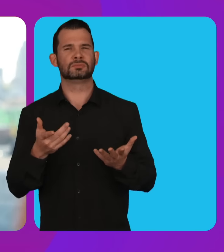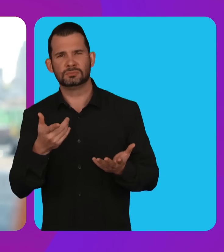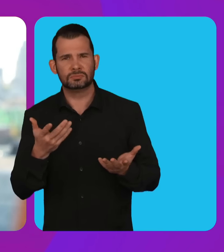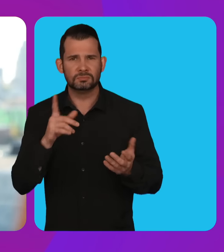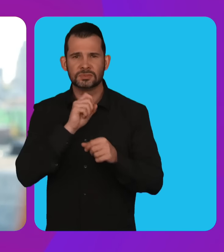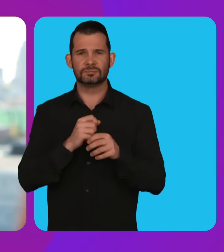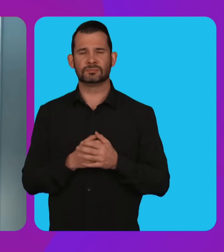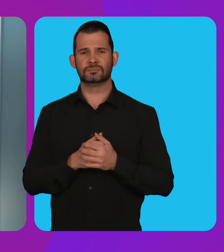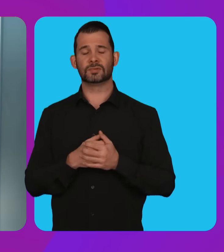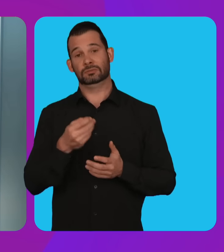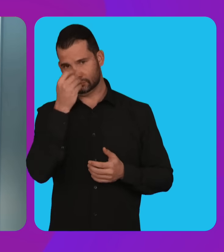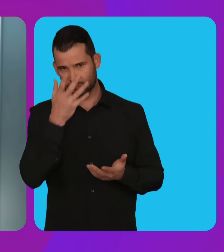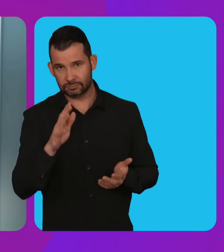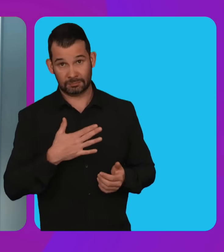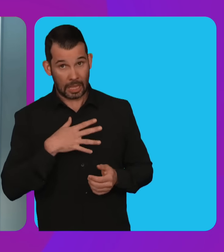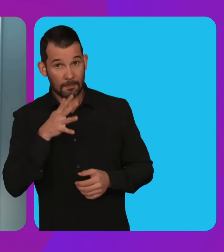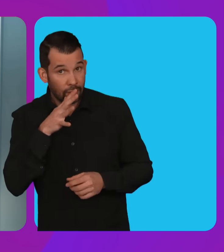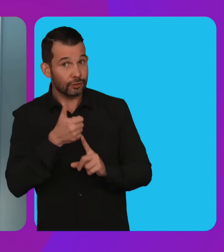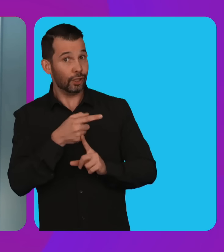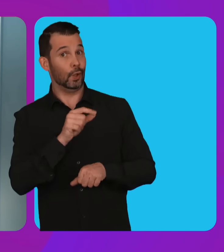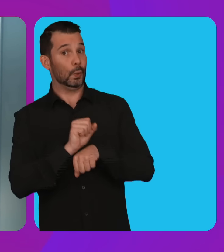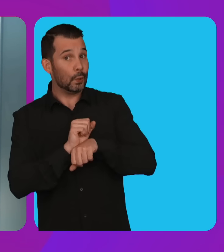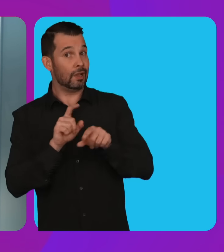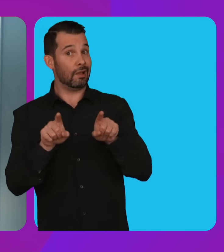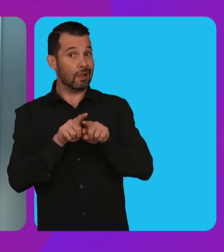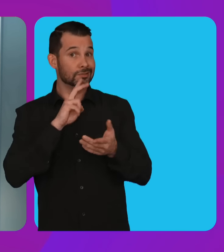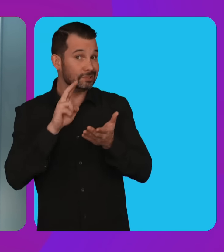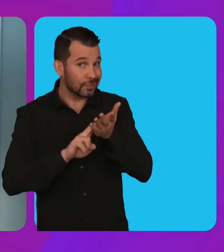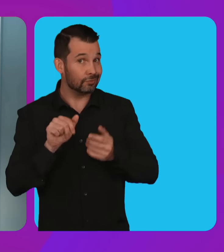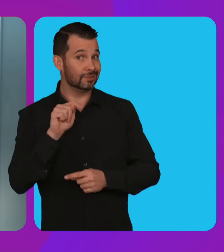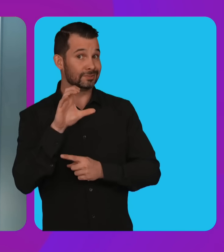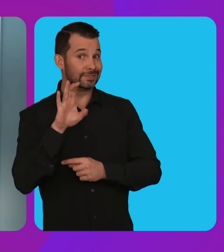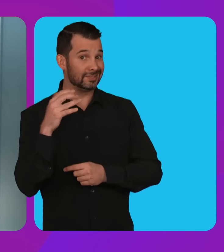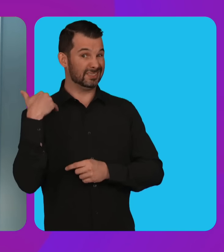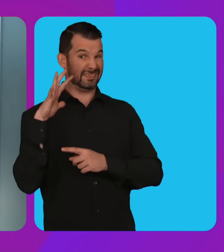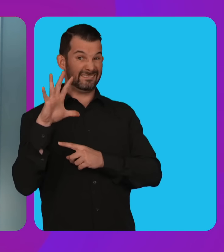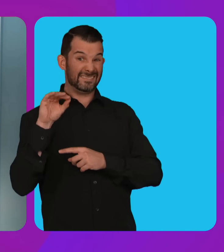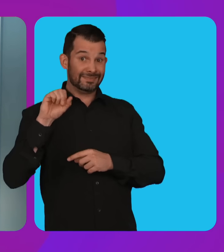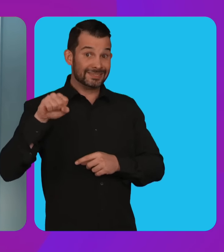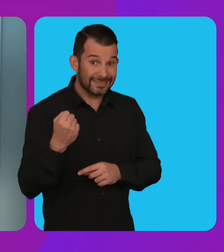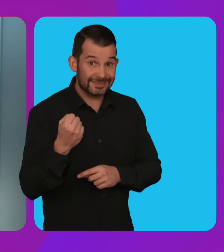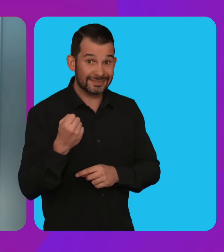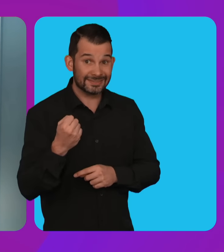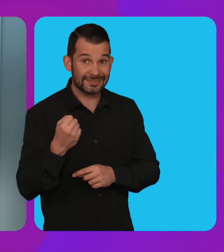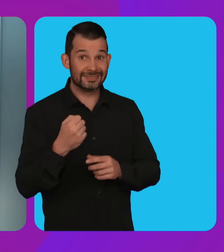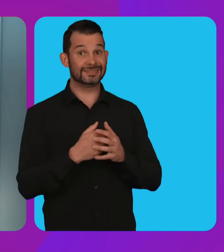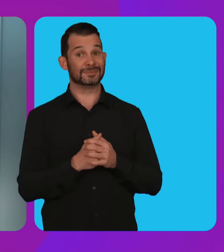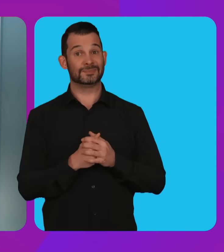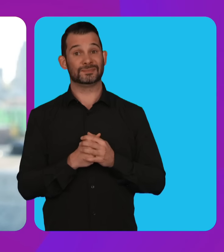Listen, my mother worked as a secretary at CBC in the '50s.